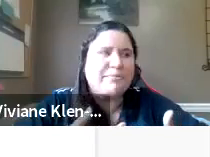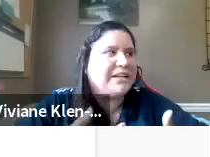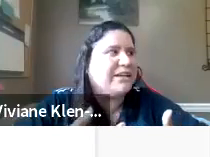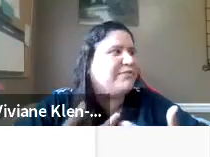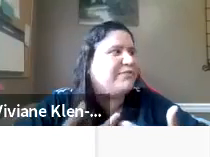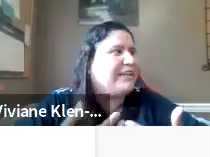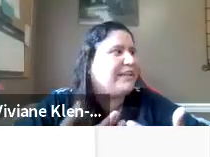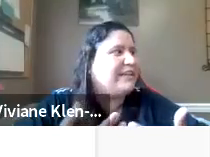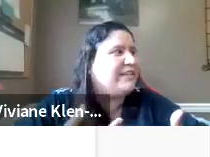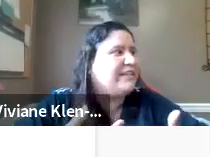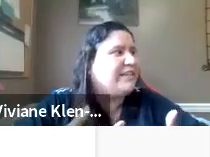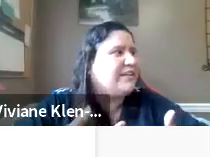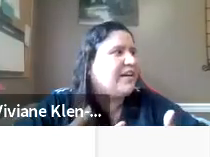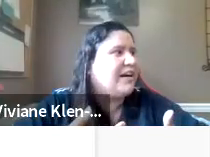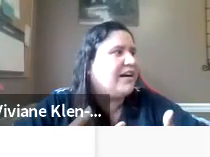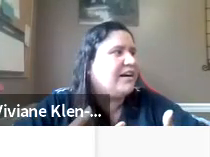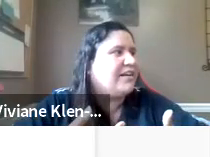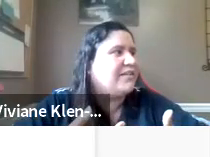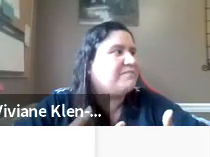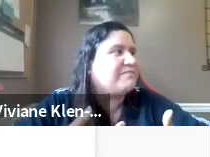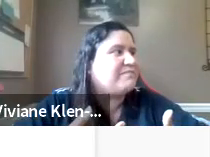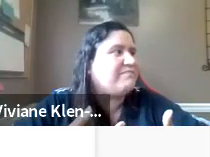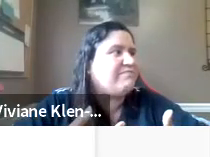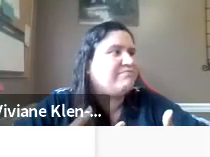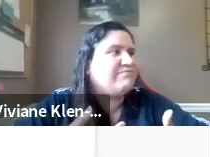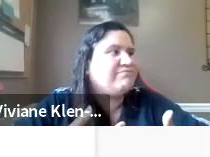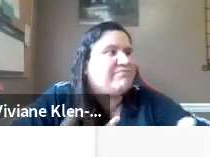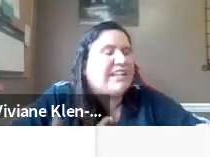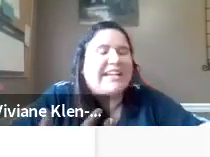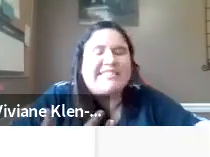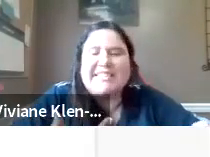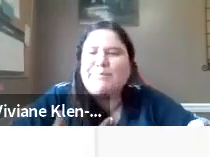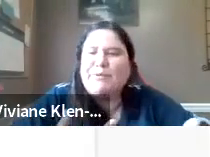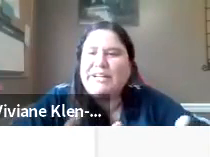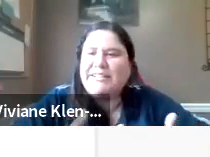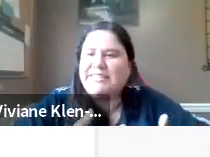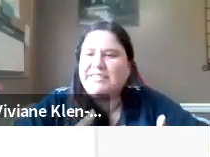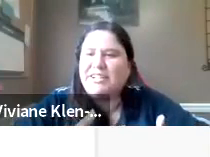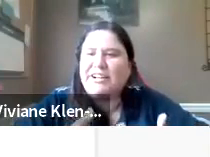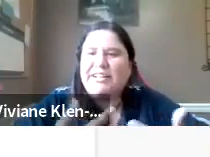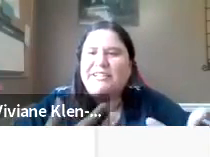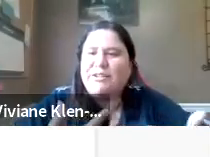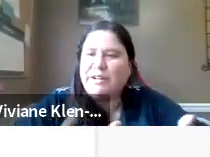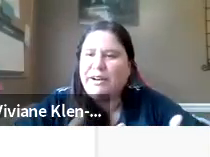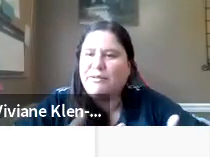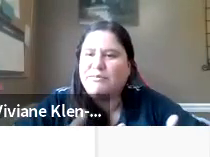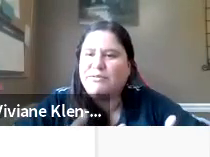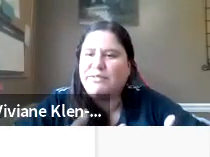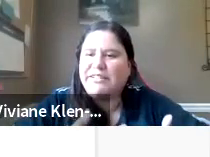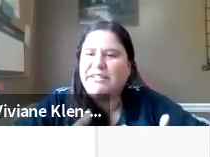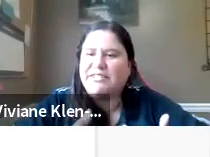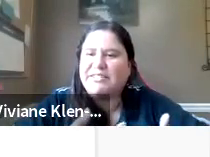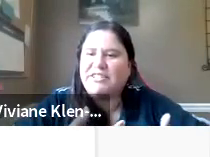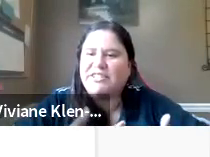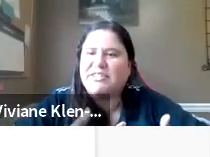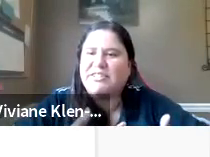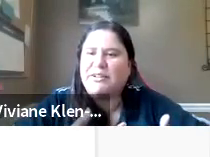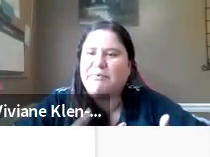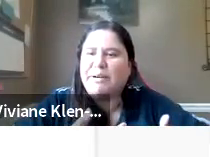so they are not willing to. discuss them there for discuss them they're filling. exasperated exasperated are underwhelmed